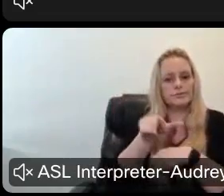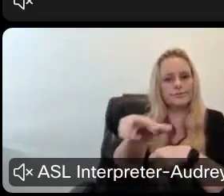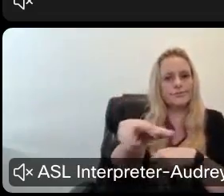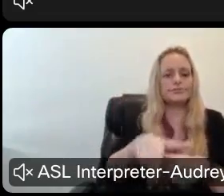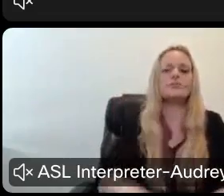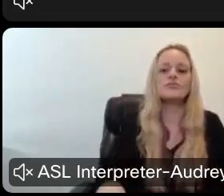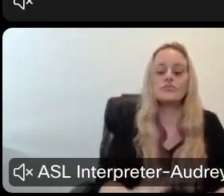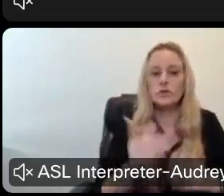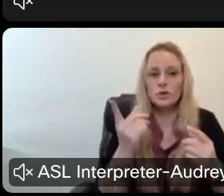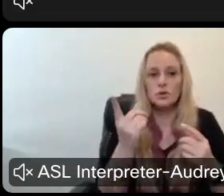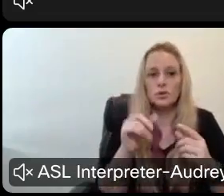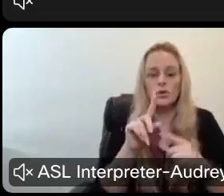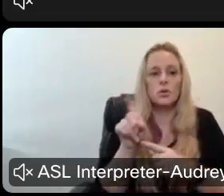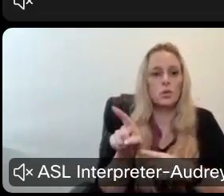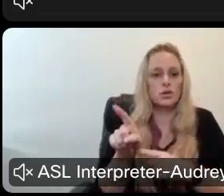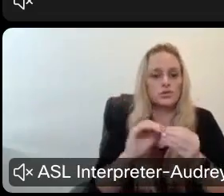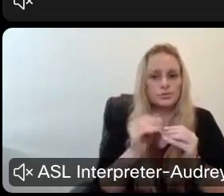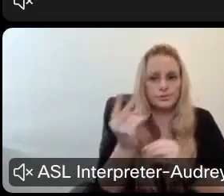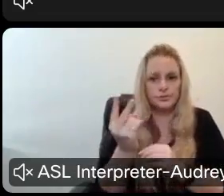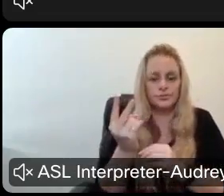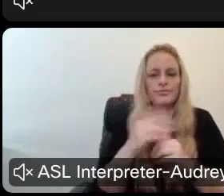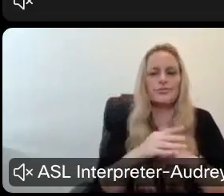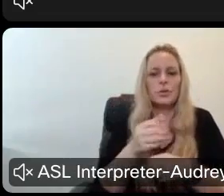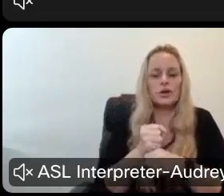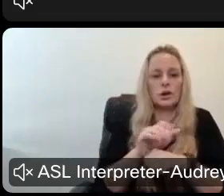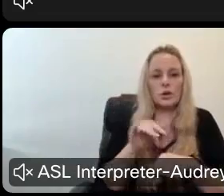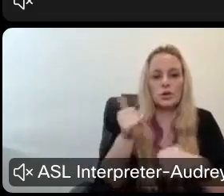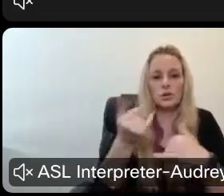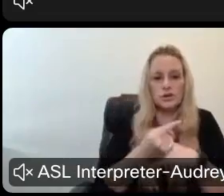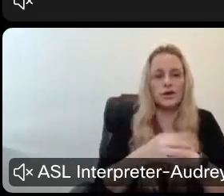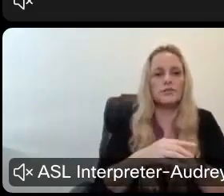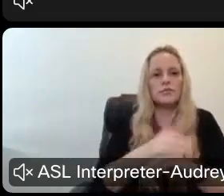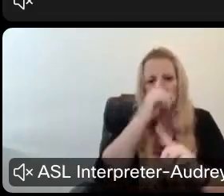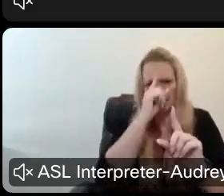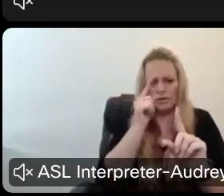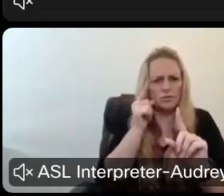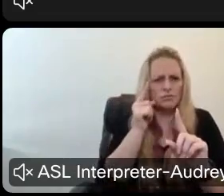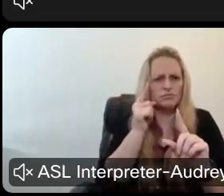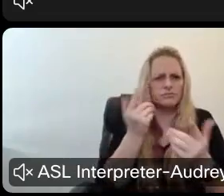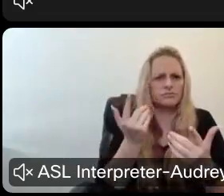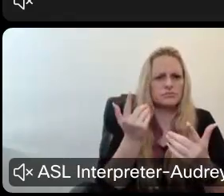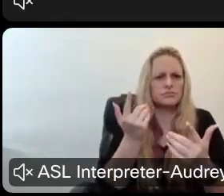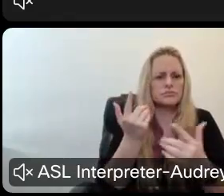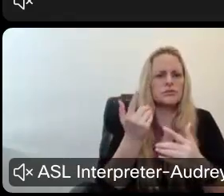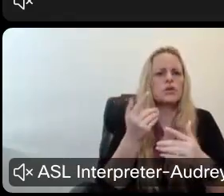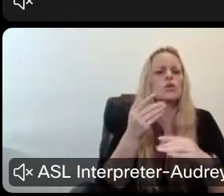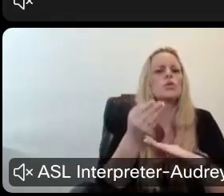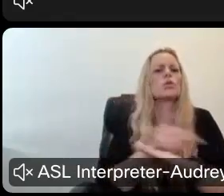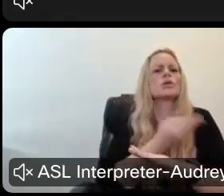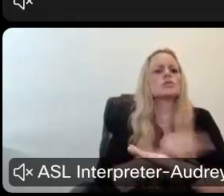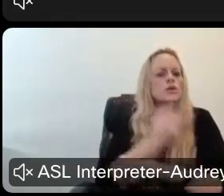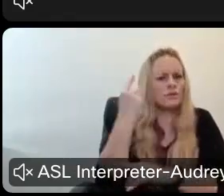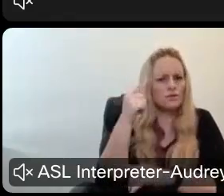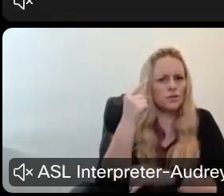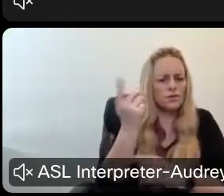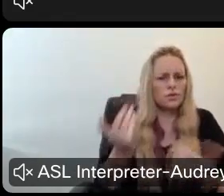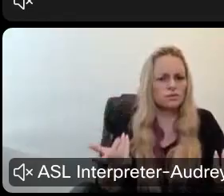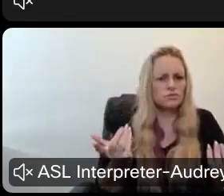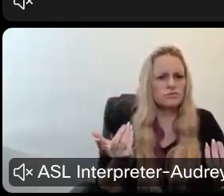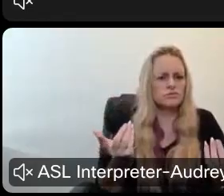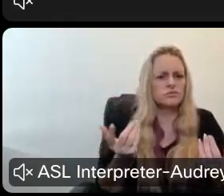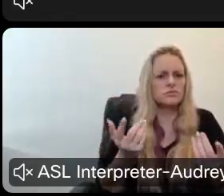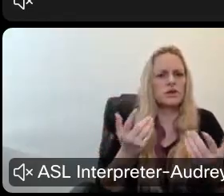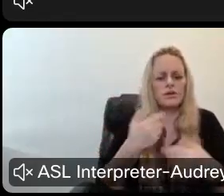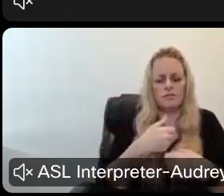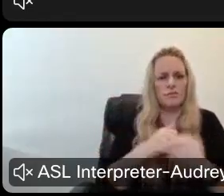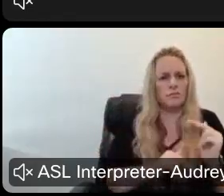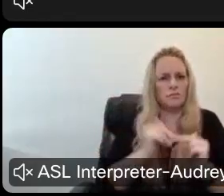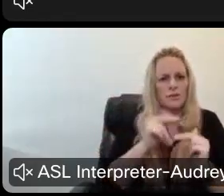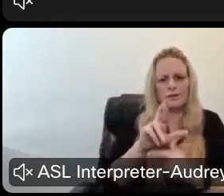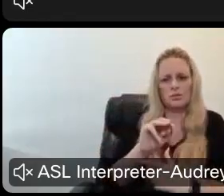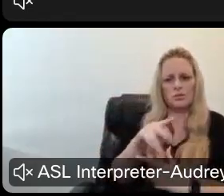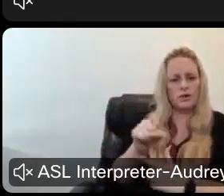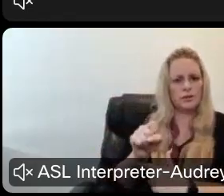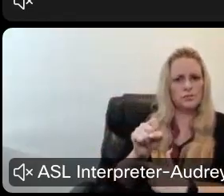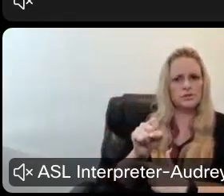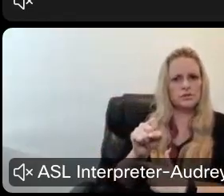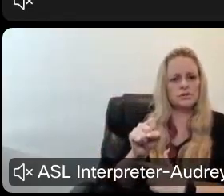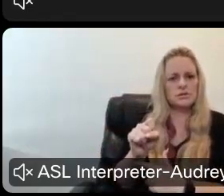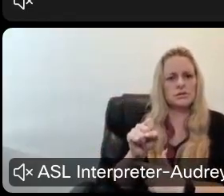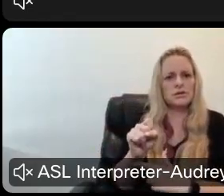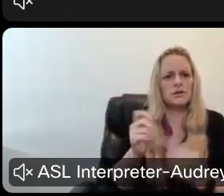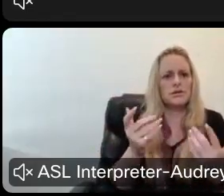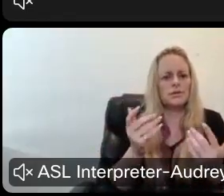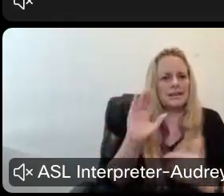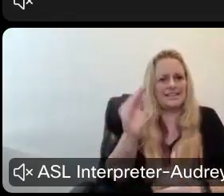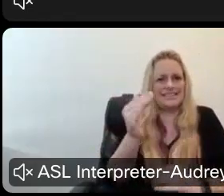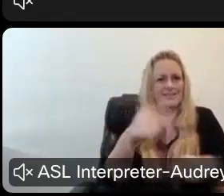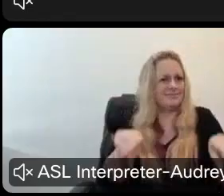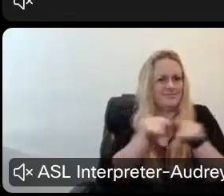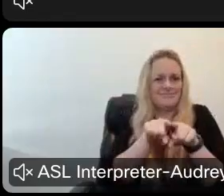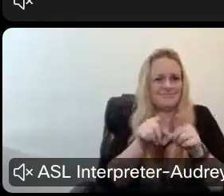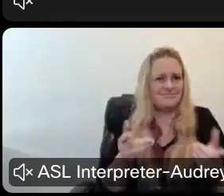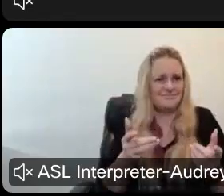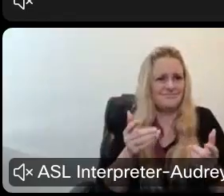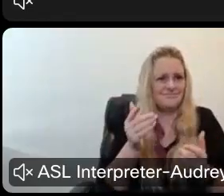Question two that we received earlier today. Purpose of the reconstruction, what is the primary purpose of reconstructing the ramps in their dimensions appearing mostly unchanged? So.